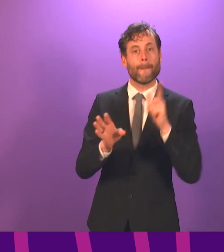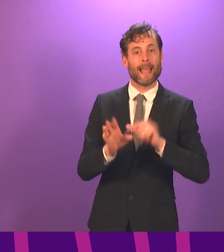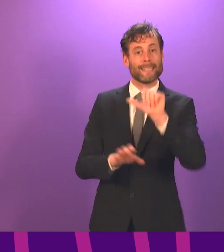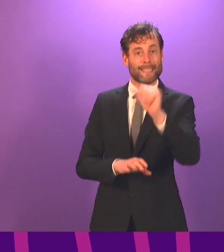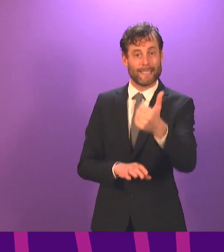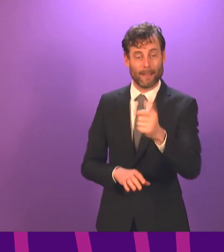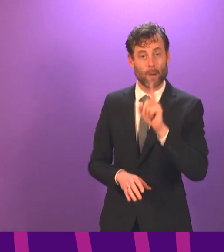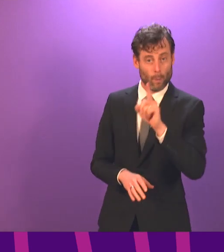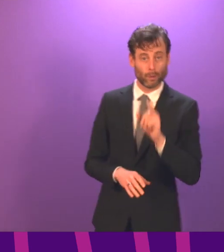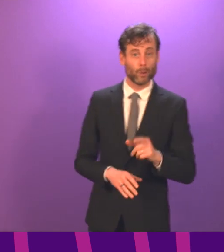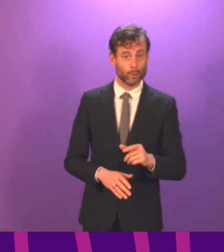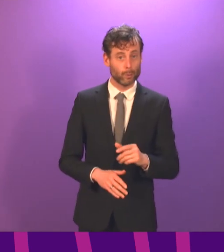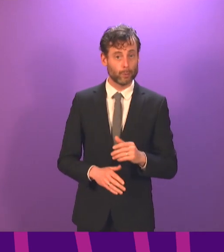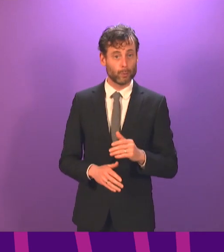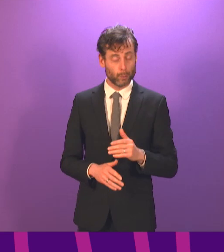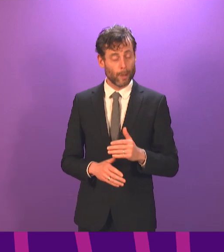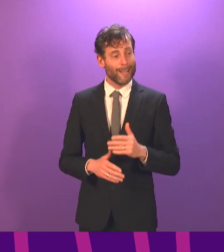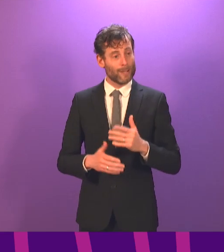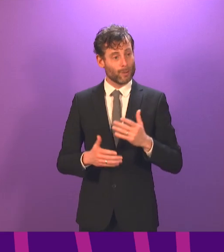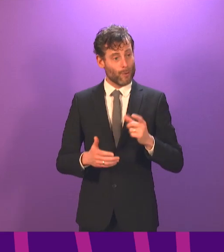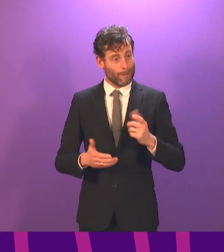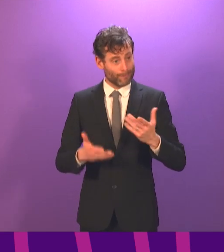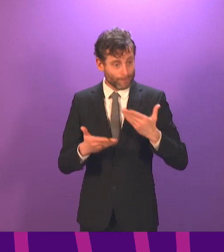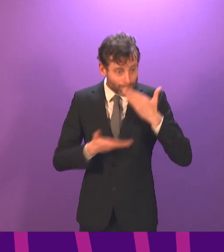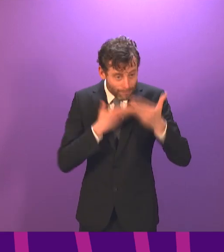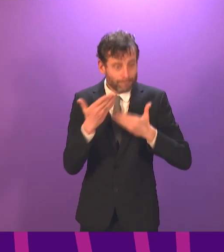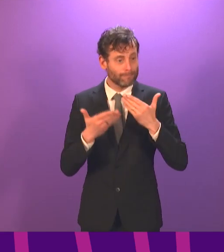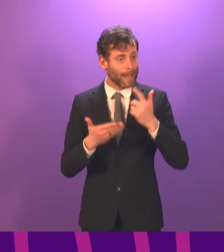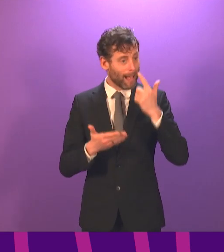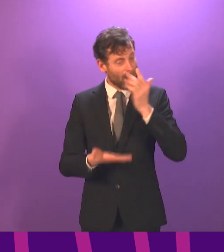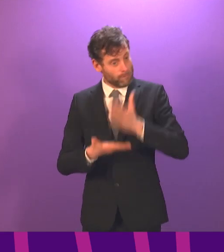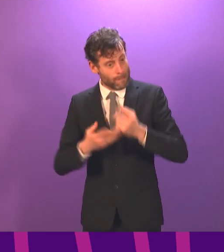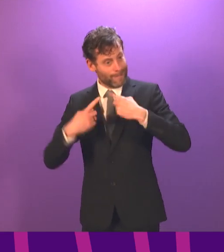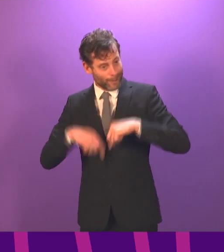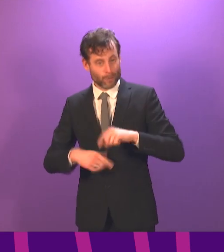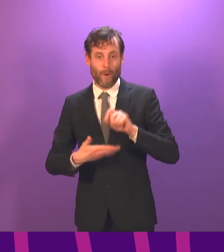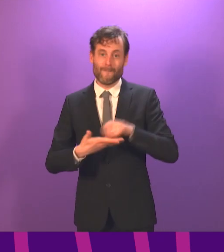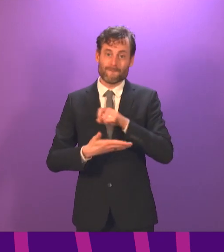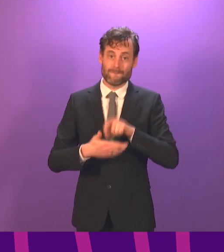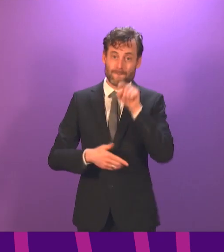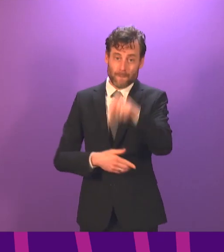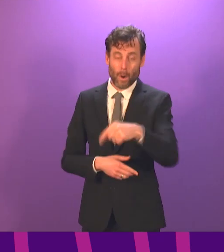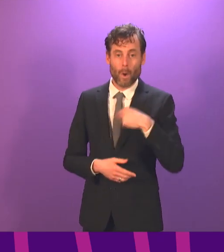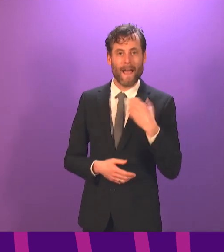going out to vote on the day. Eleven council by-elections will take place in the next few